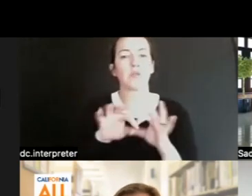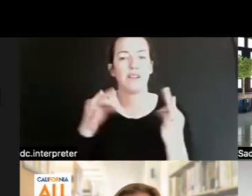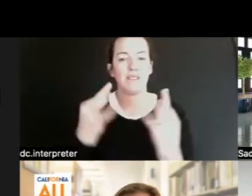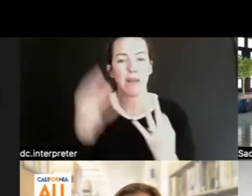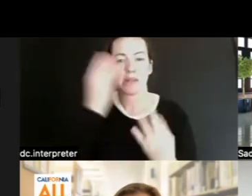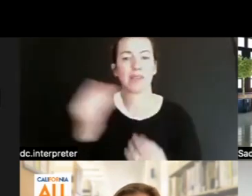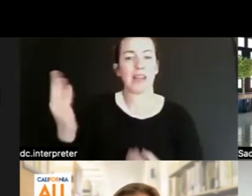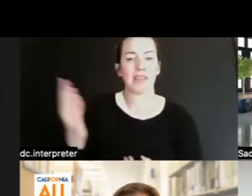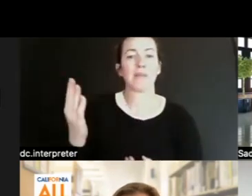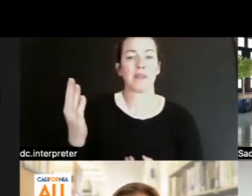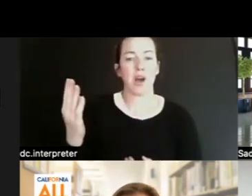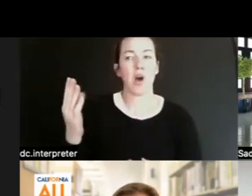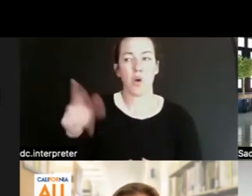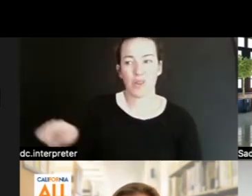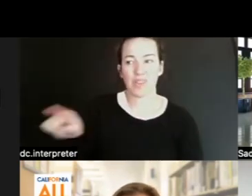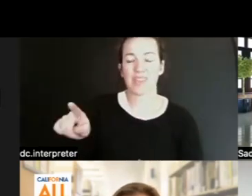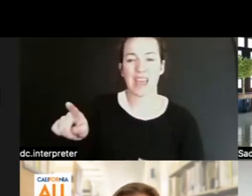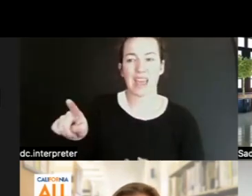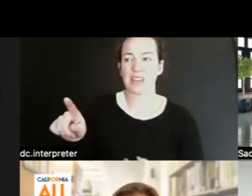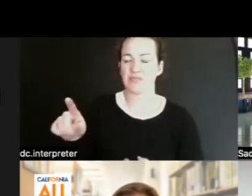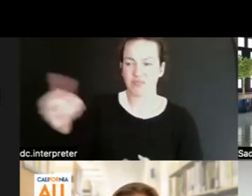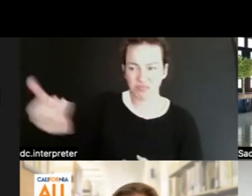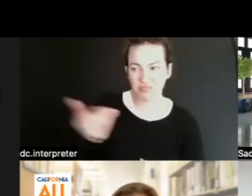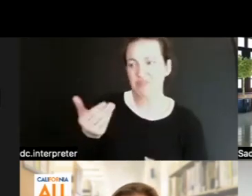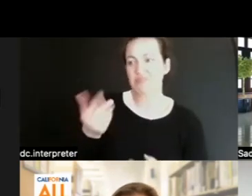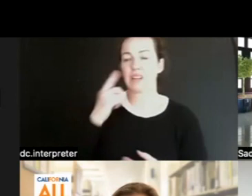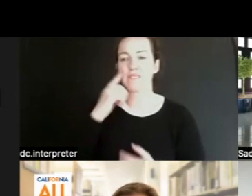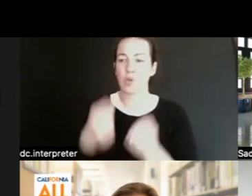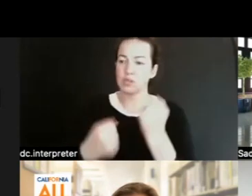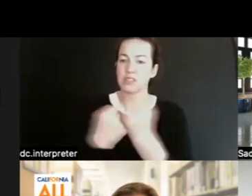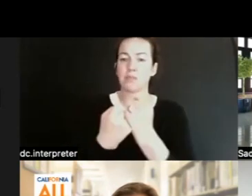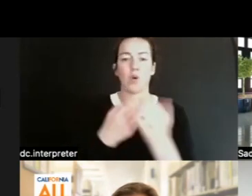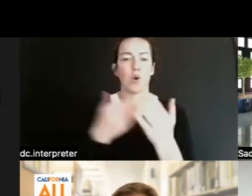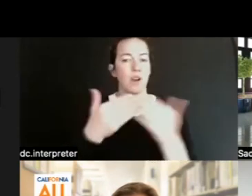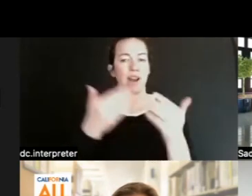that they would be at the table to help support whatever was coming forward. Because oftentimes,